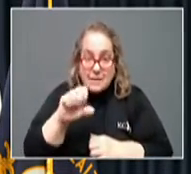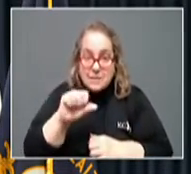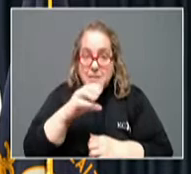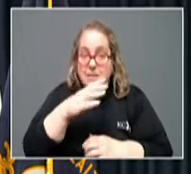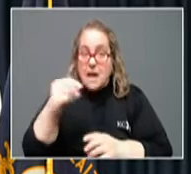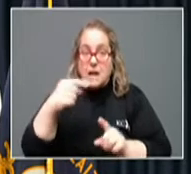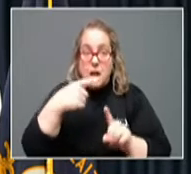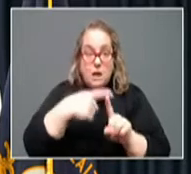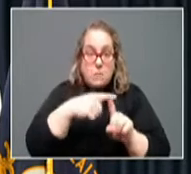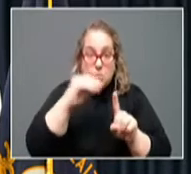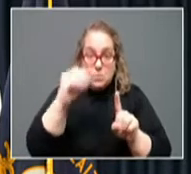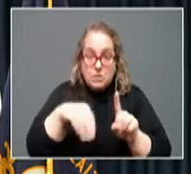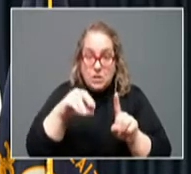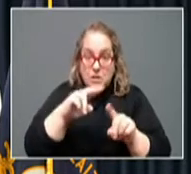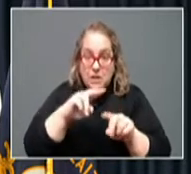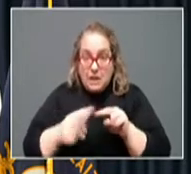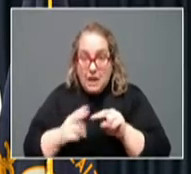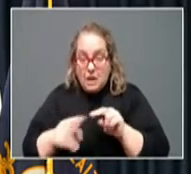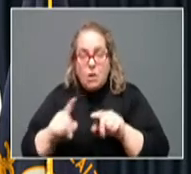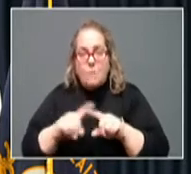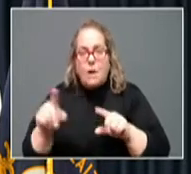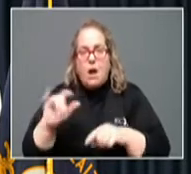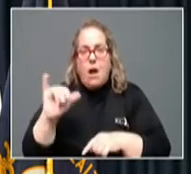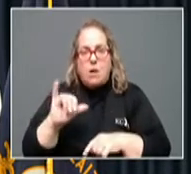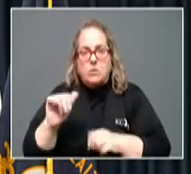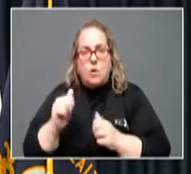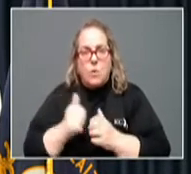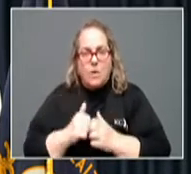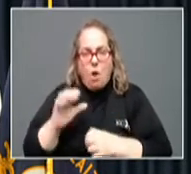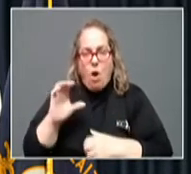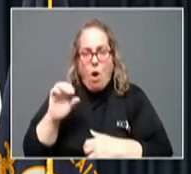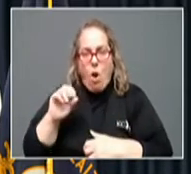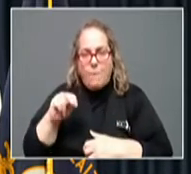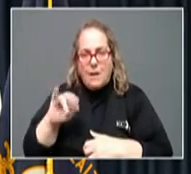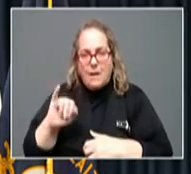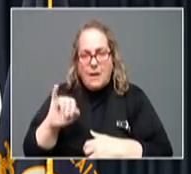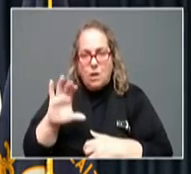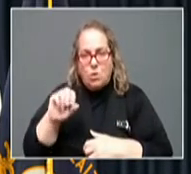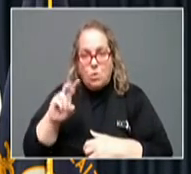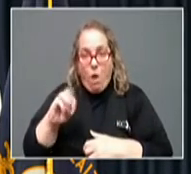but also a macron being something very different. Uh in terms of of the level